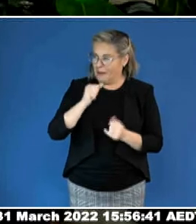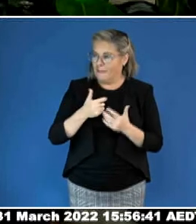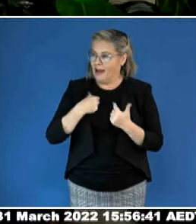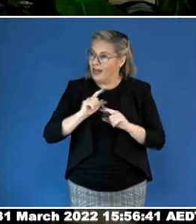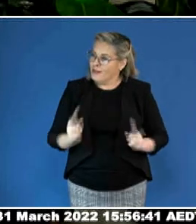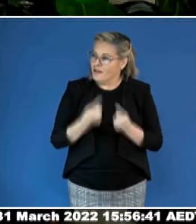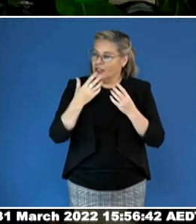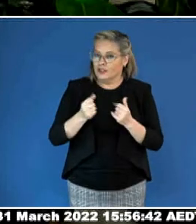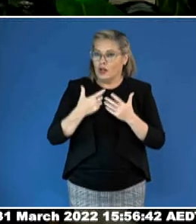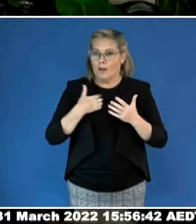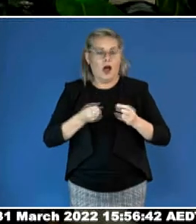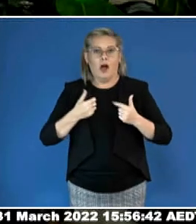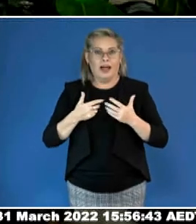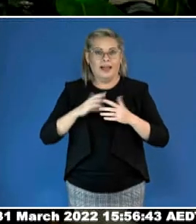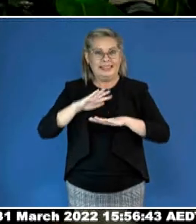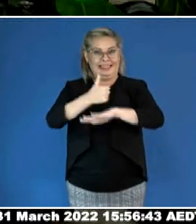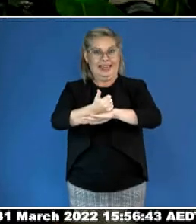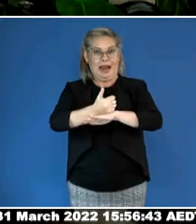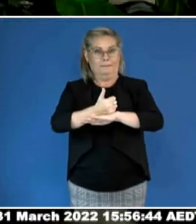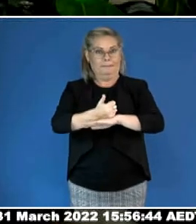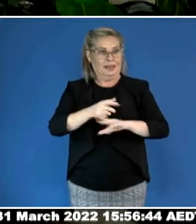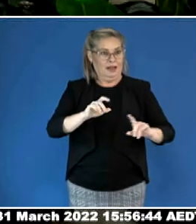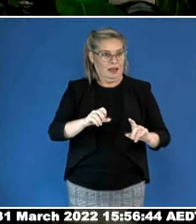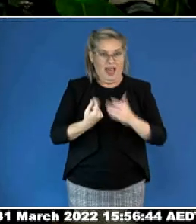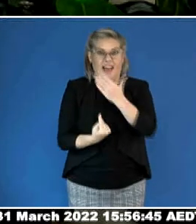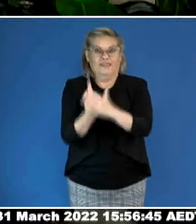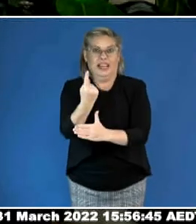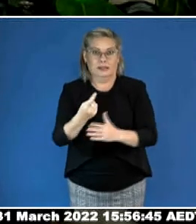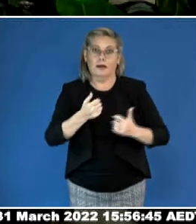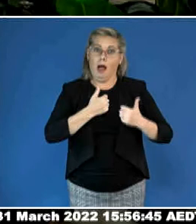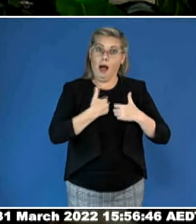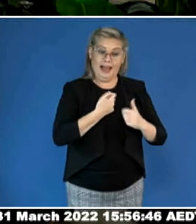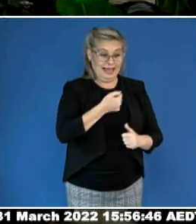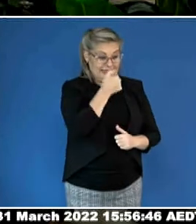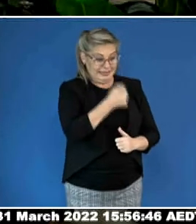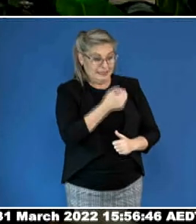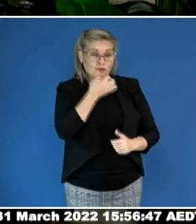with my 6-year-old daughter just so she could meet other kids like her, girls who